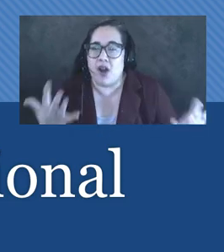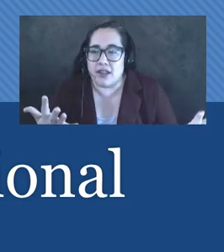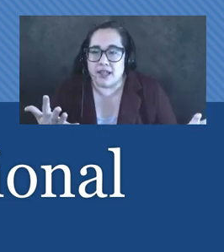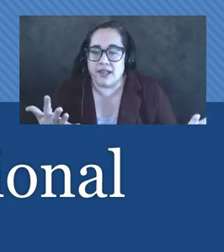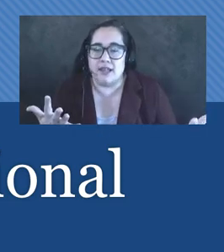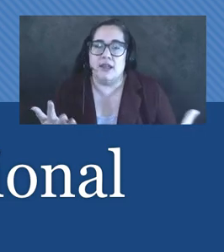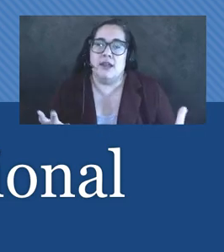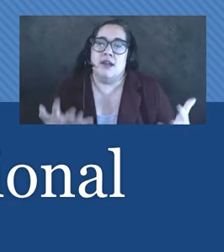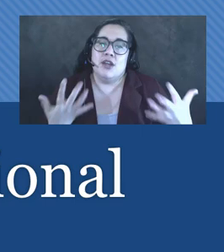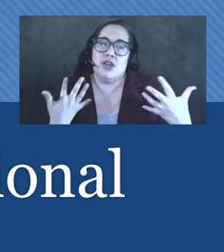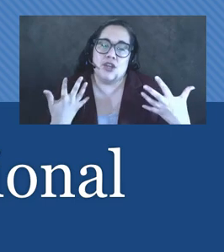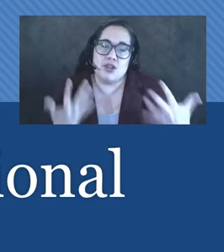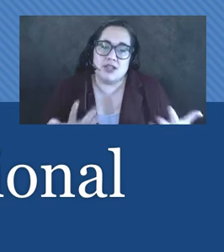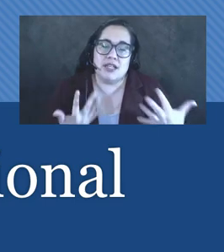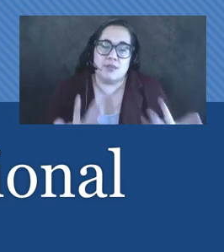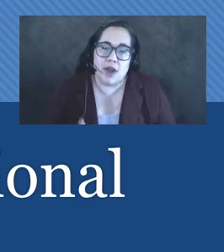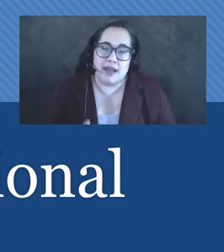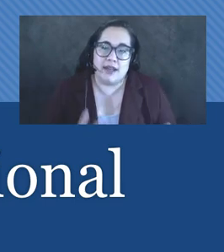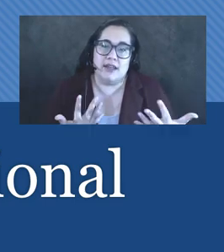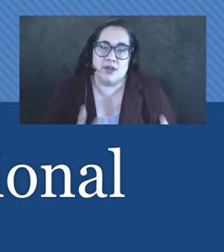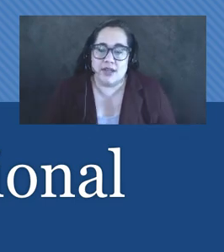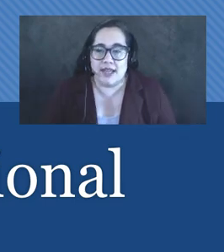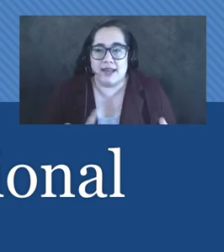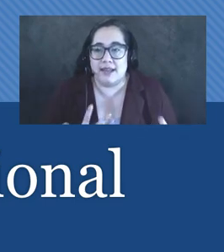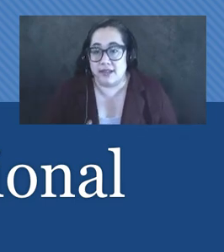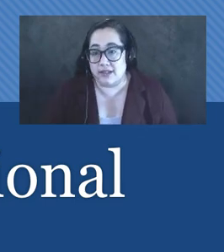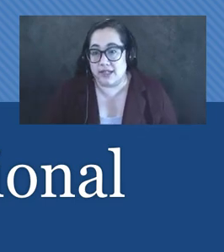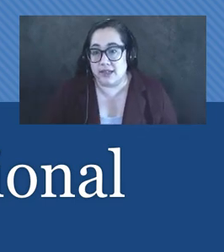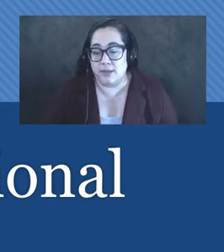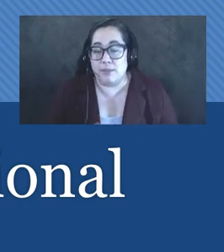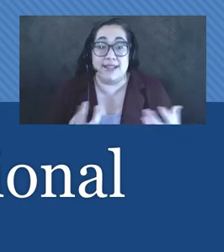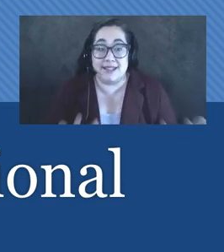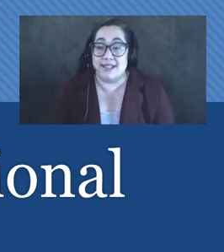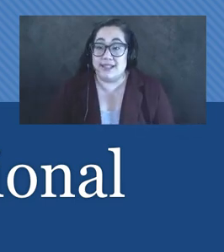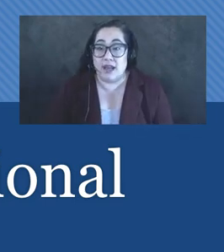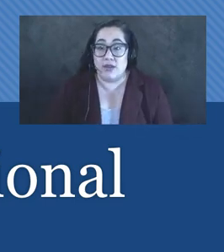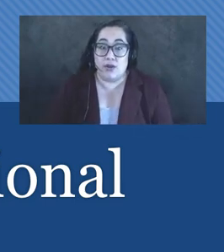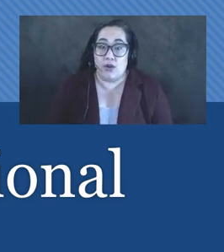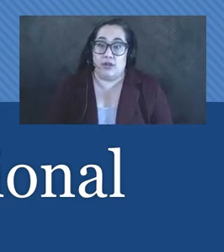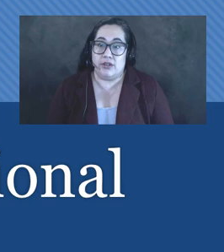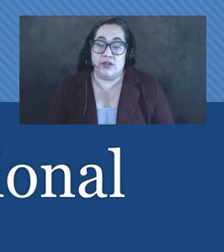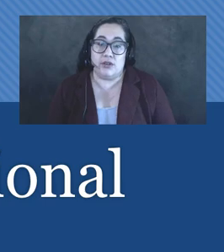colleague you should take pride in communicating clearly because this is now your goal. Your goal